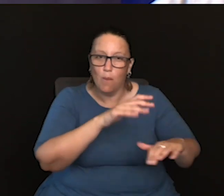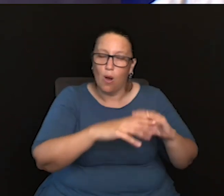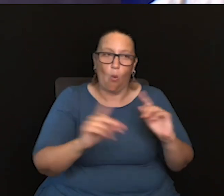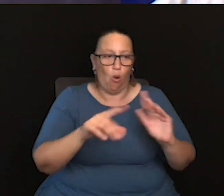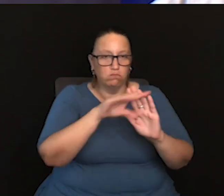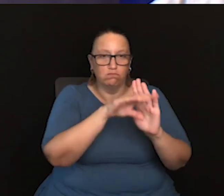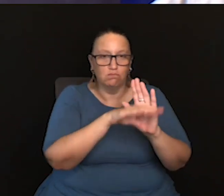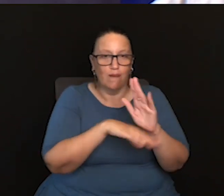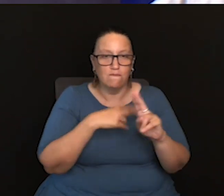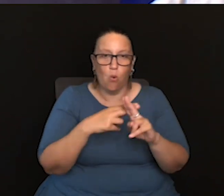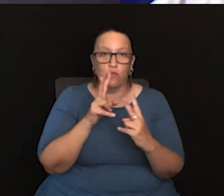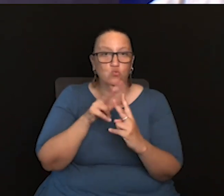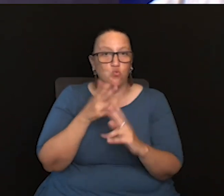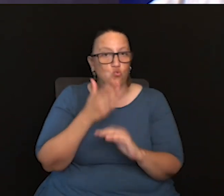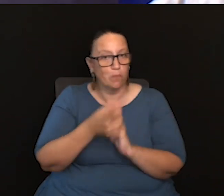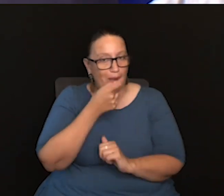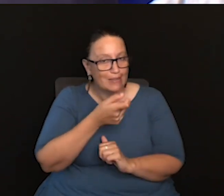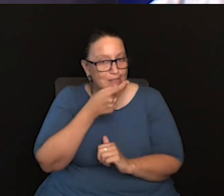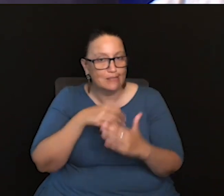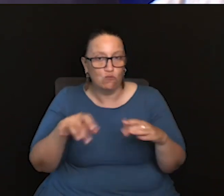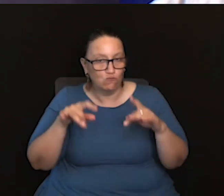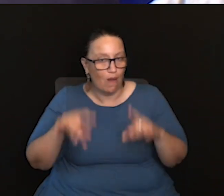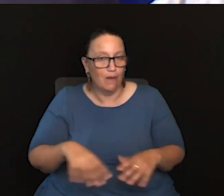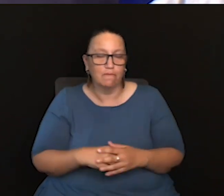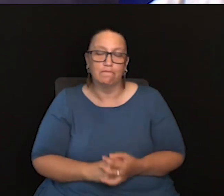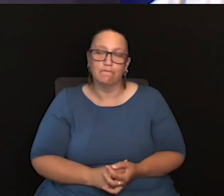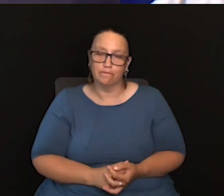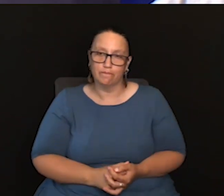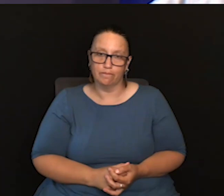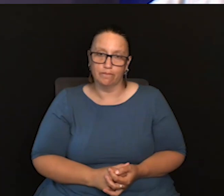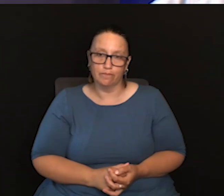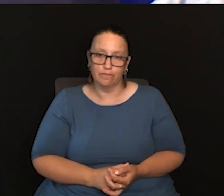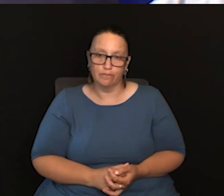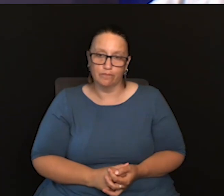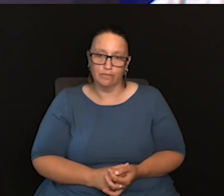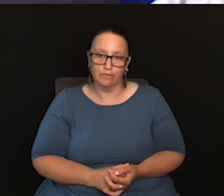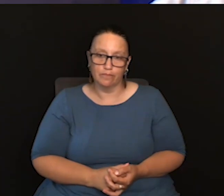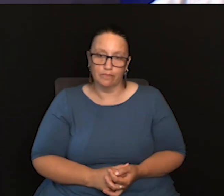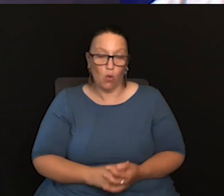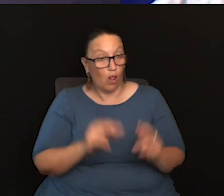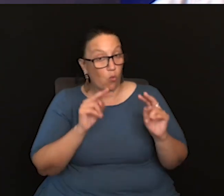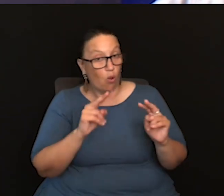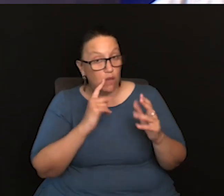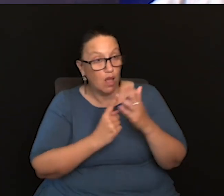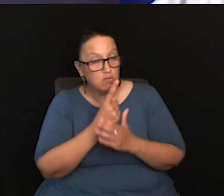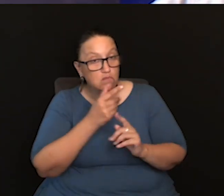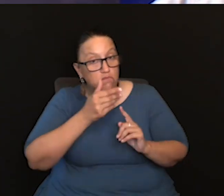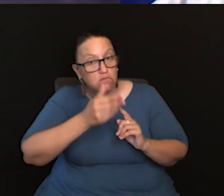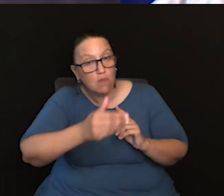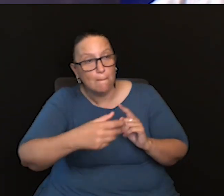on the use of these two oral treatments in Australia. And we'll be watching very closely,